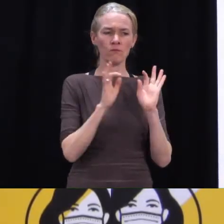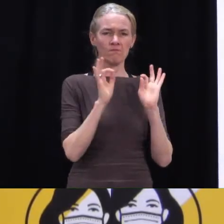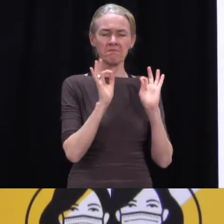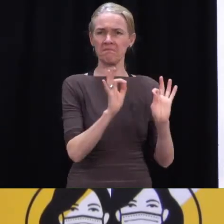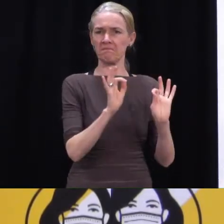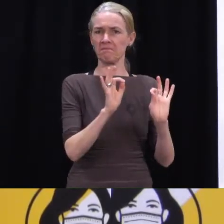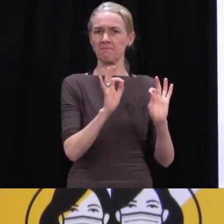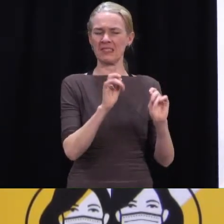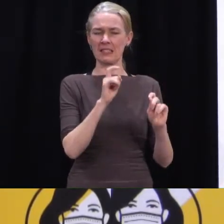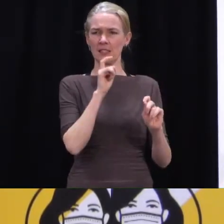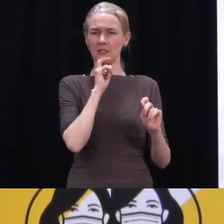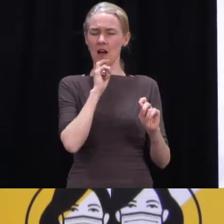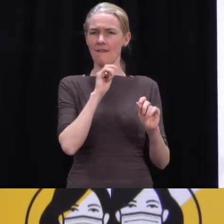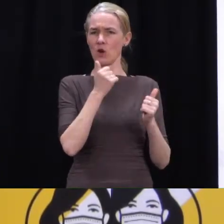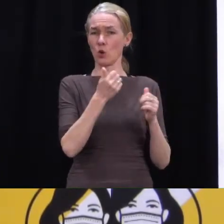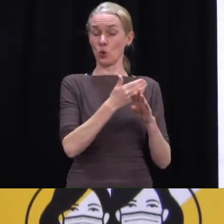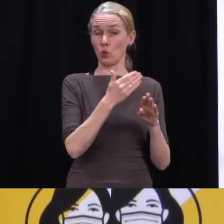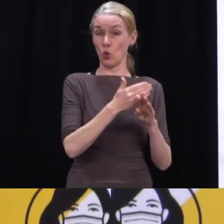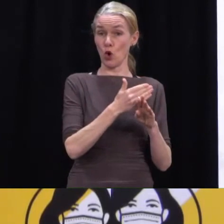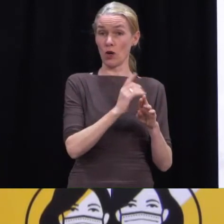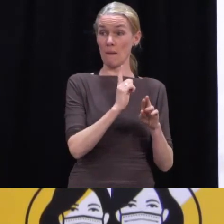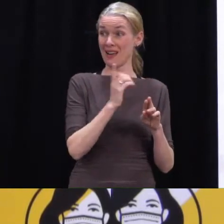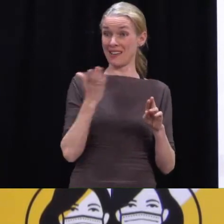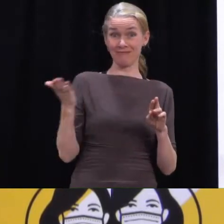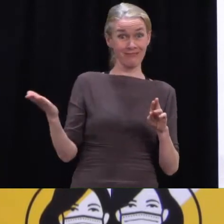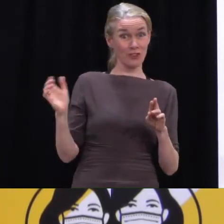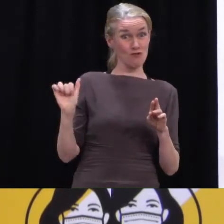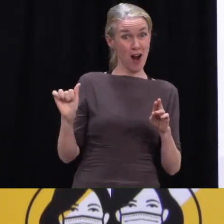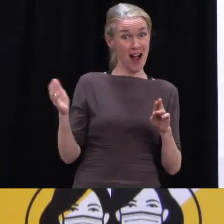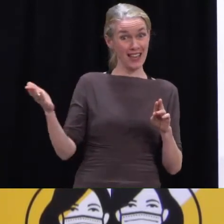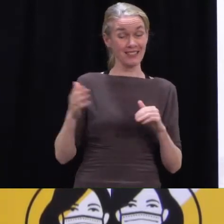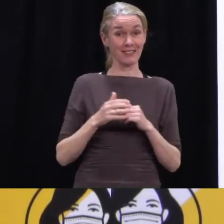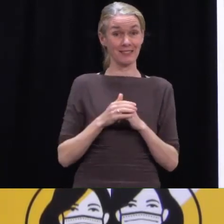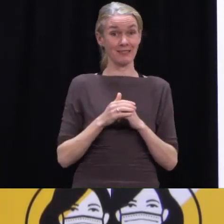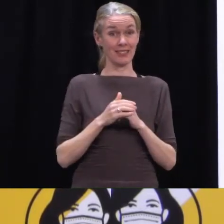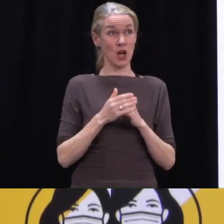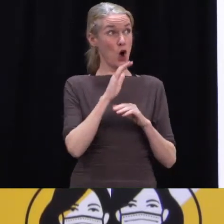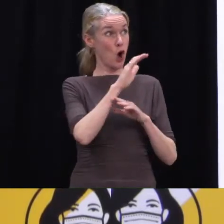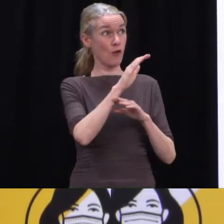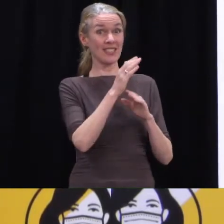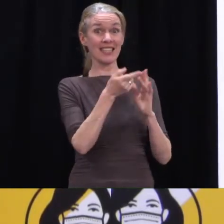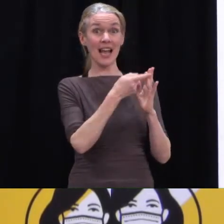speaks to the rigour of our managed isolation quarantine procedures and the